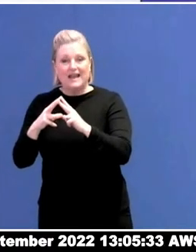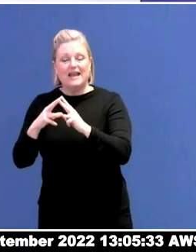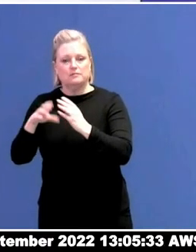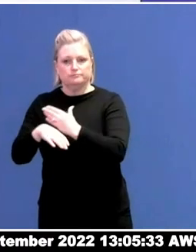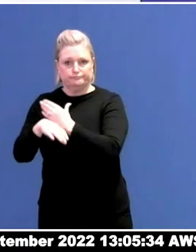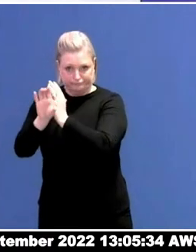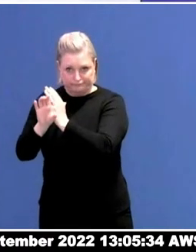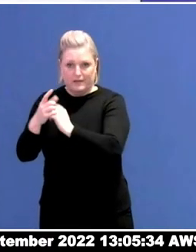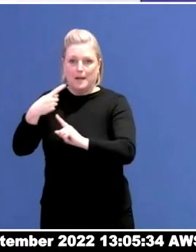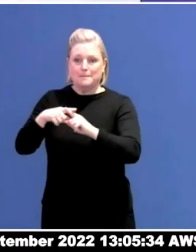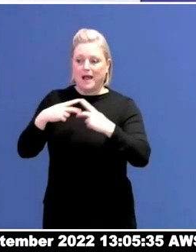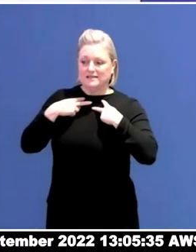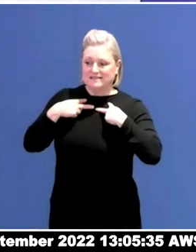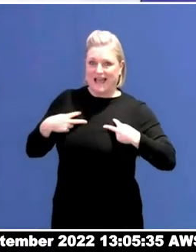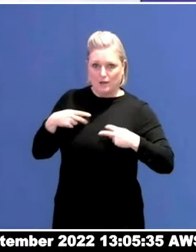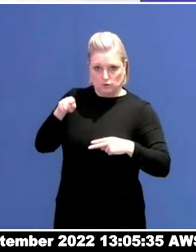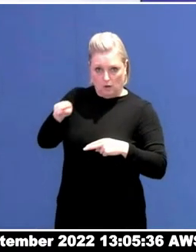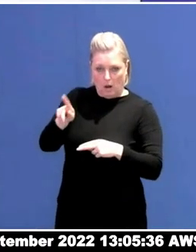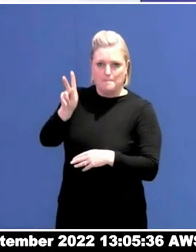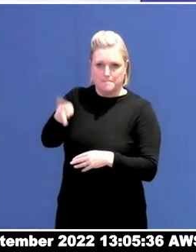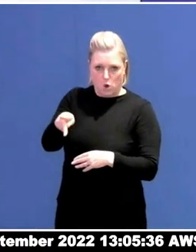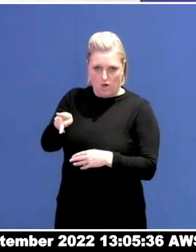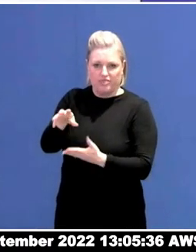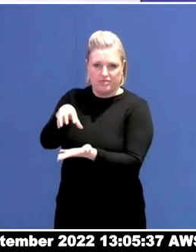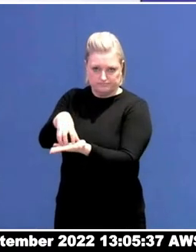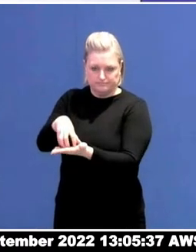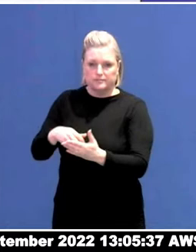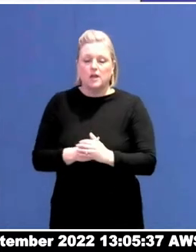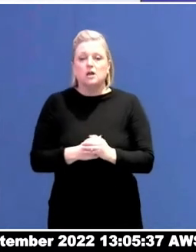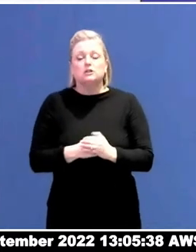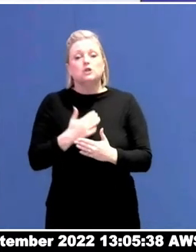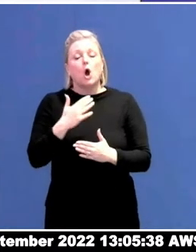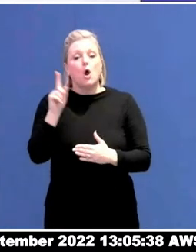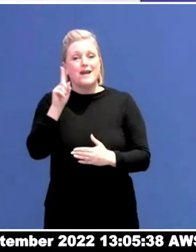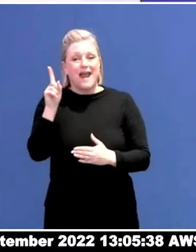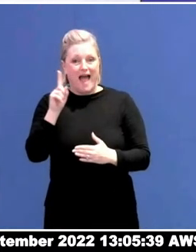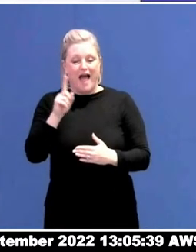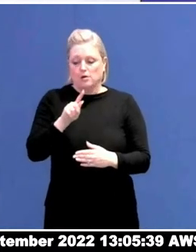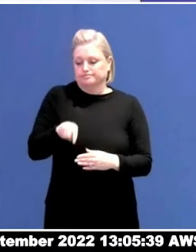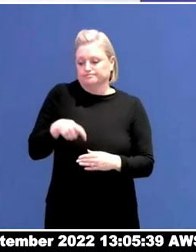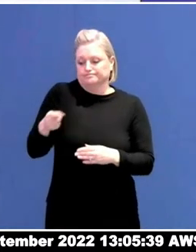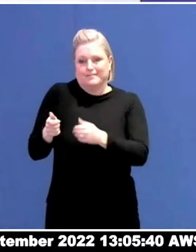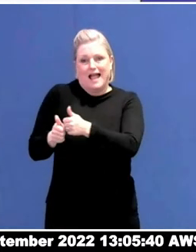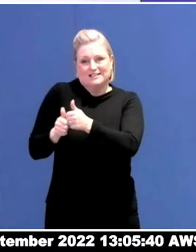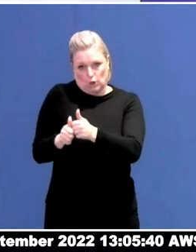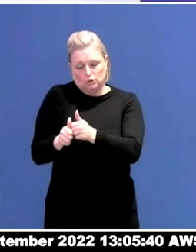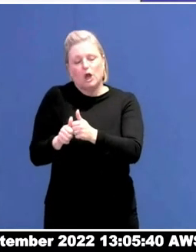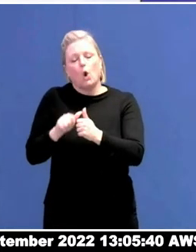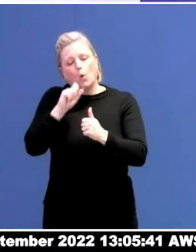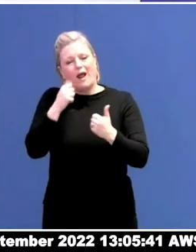If you would each be good enough to follow the instructions of Commissioner Mason's associate, she will administer the affirmation to you.